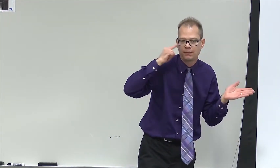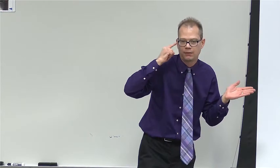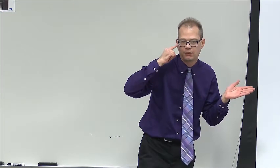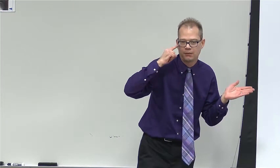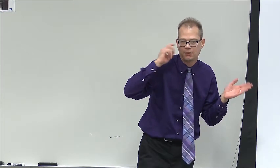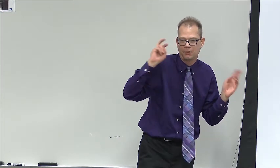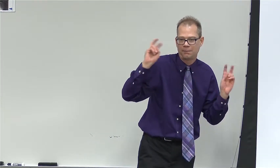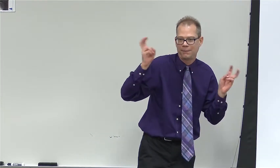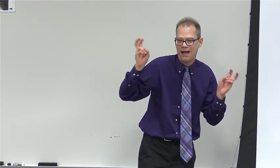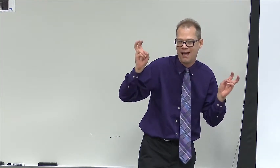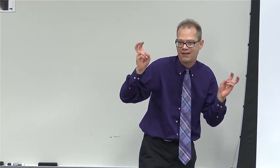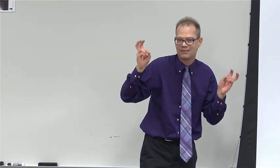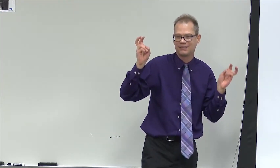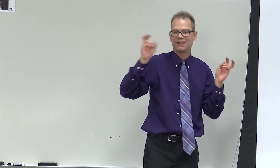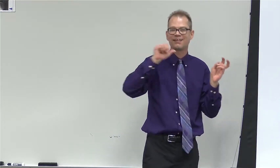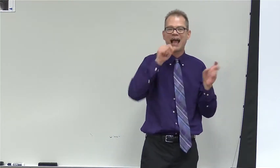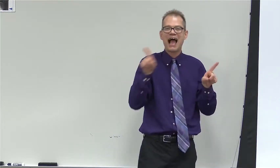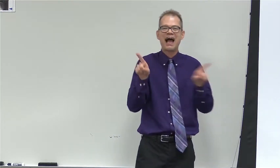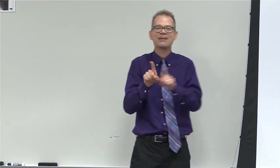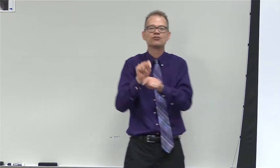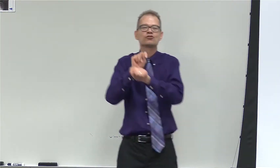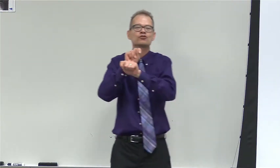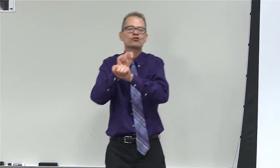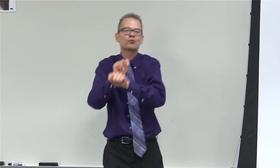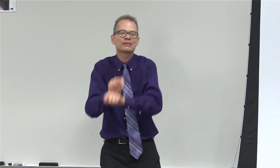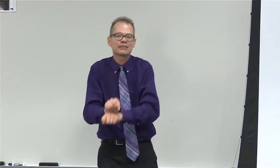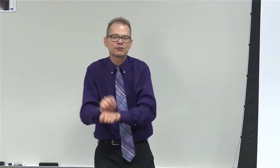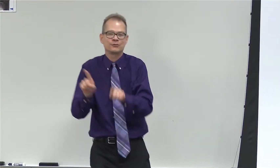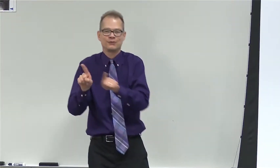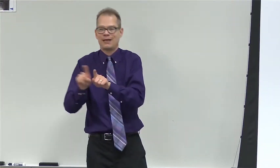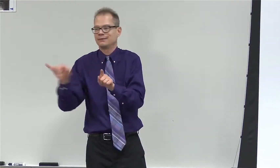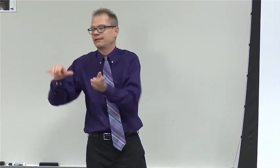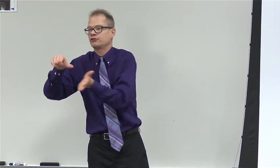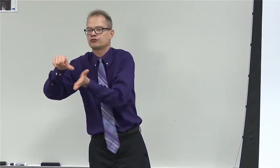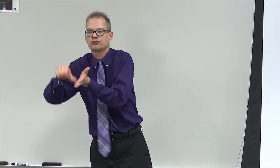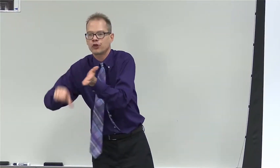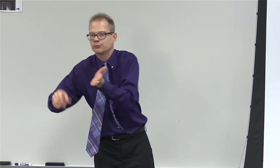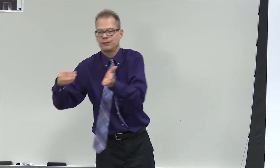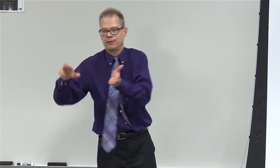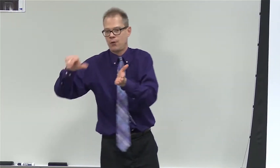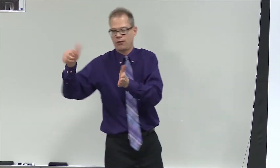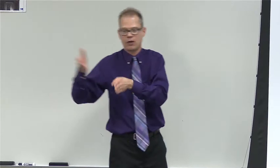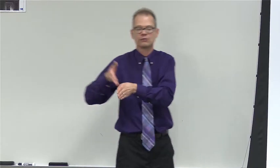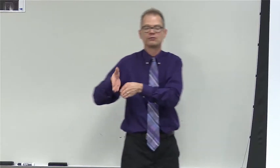Pediatricians tend to be more... There tend to be more female pediatricians